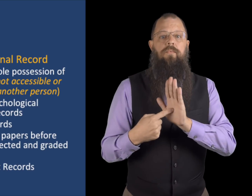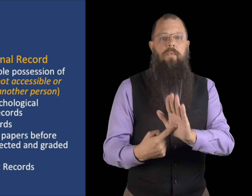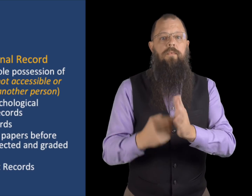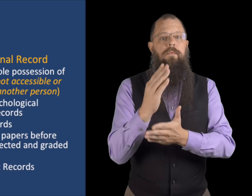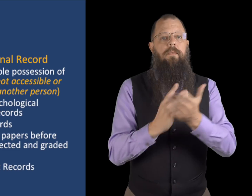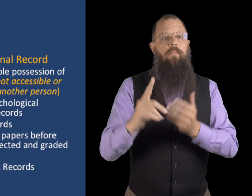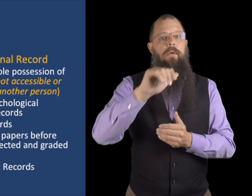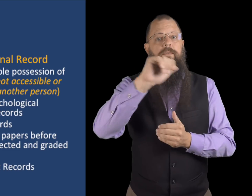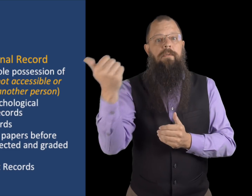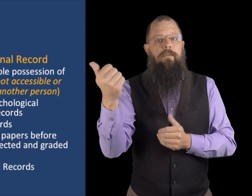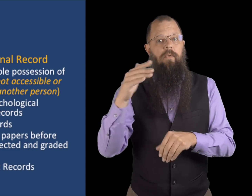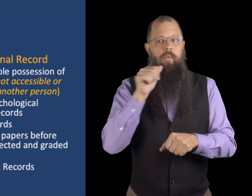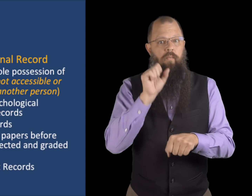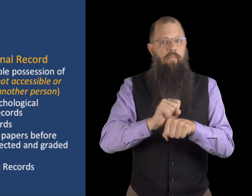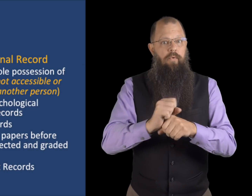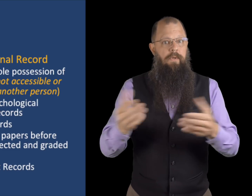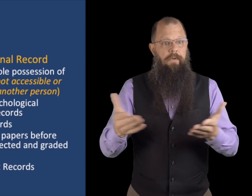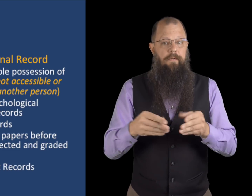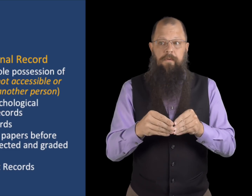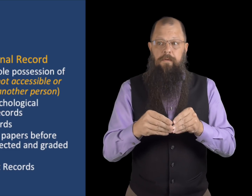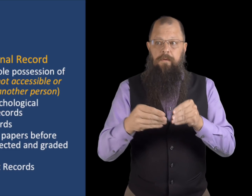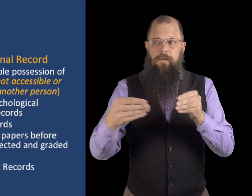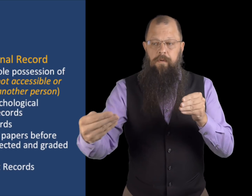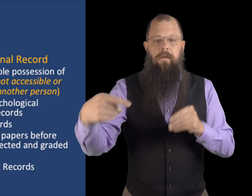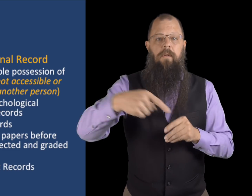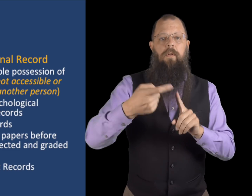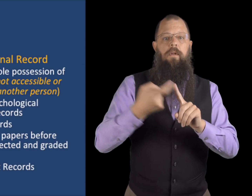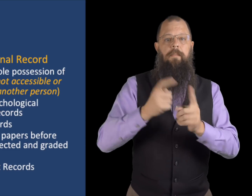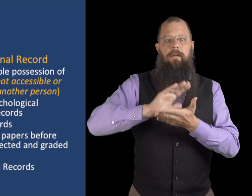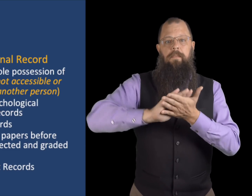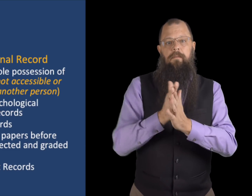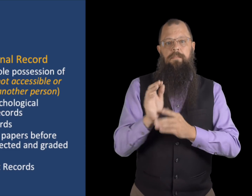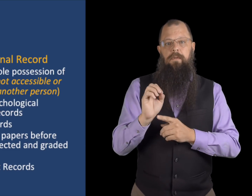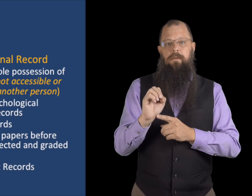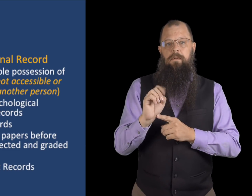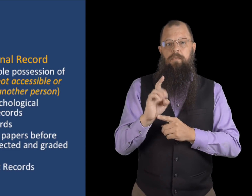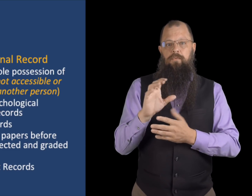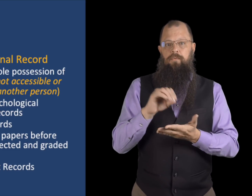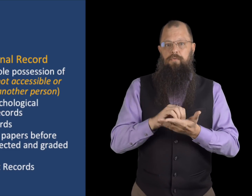event I were to reveal this file or make it accessible to another individual, it